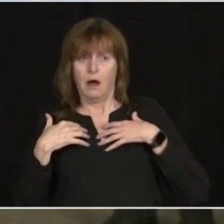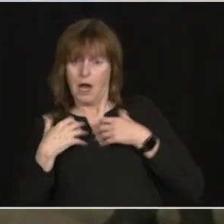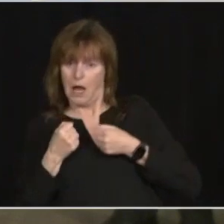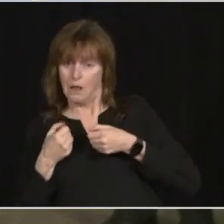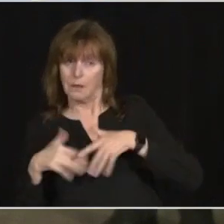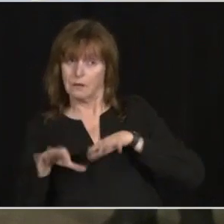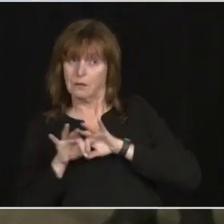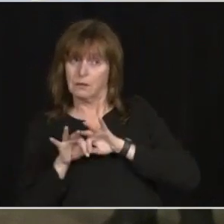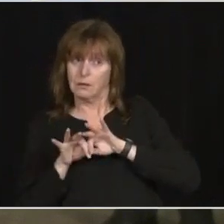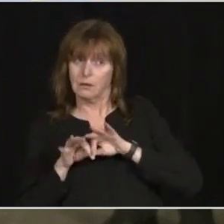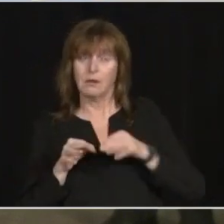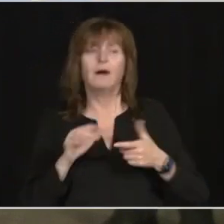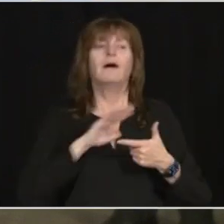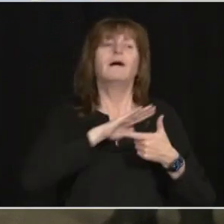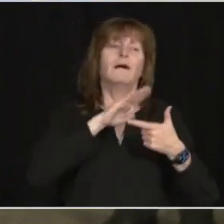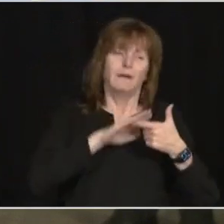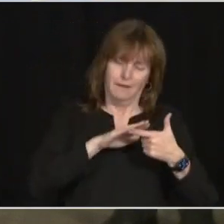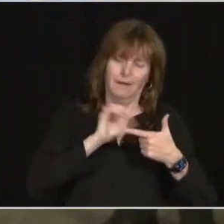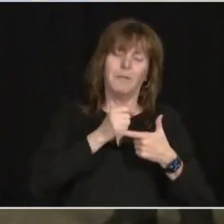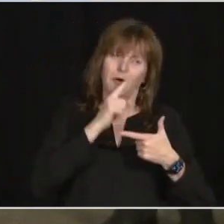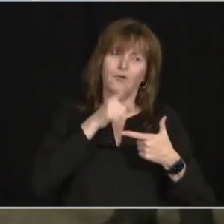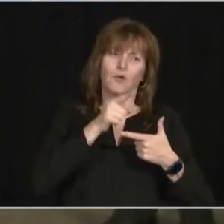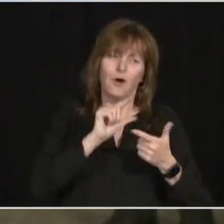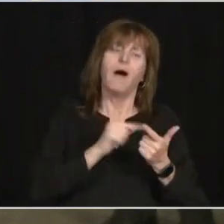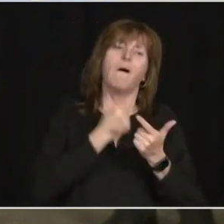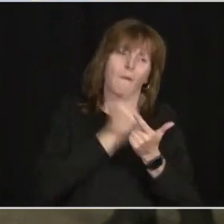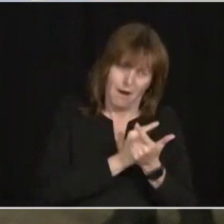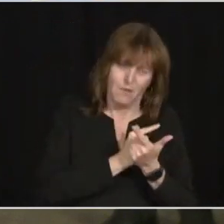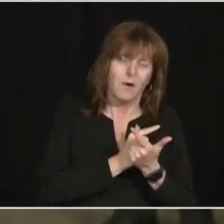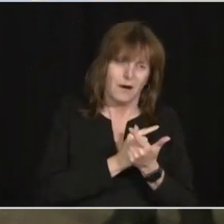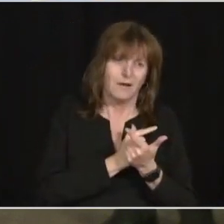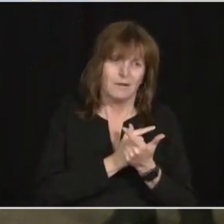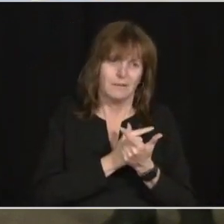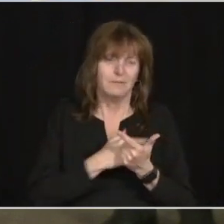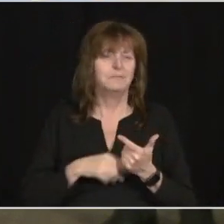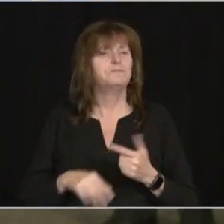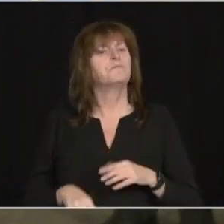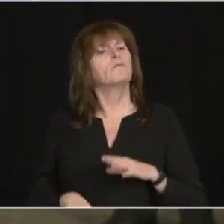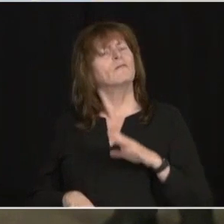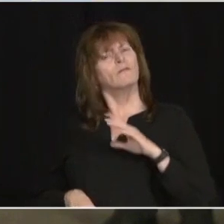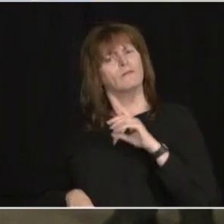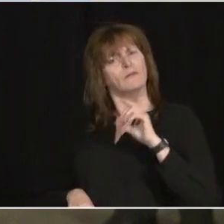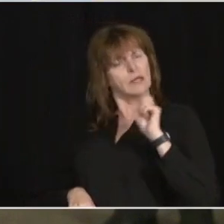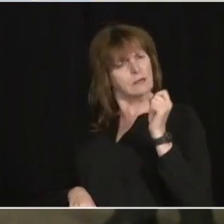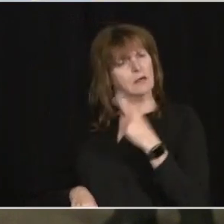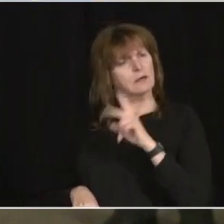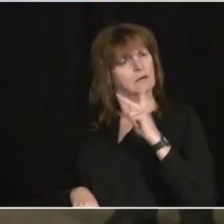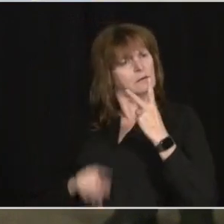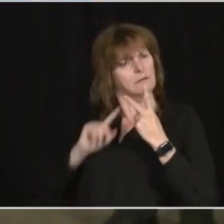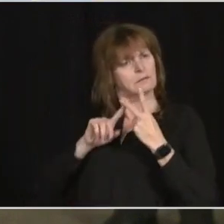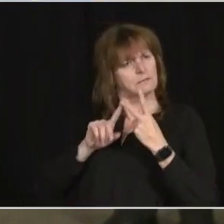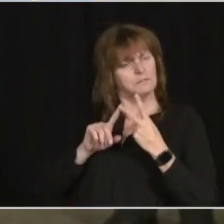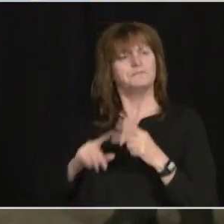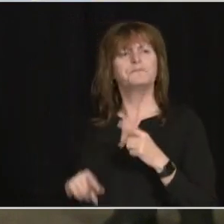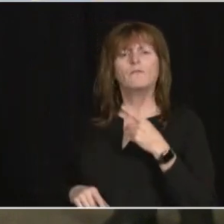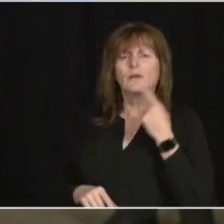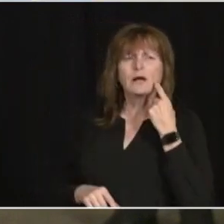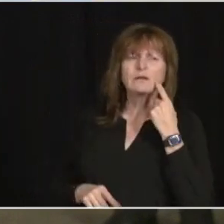sure the kids graduate. Premier, in your remarks you called long-term care workers heroes and that